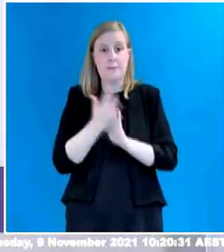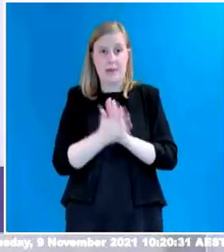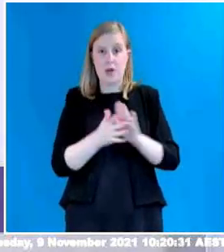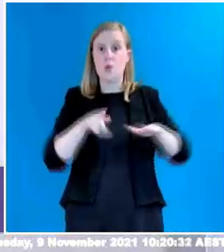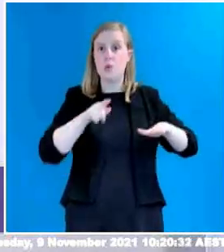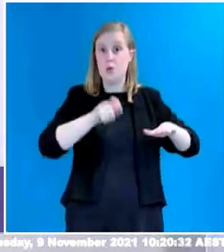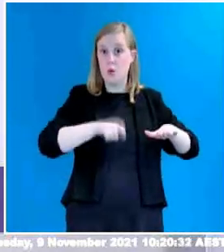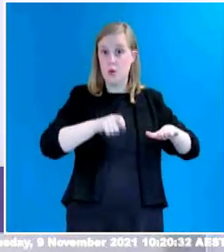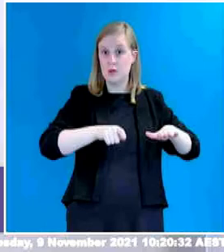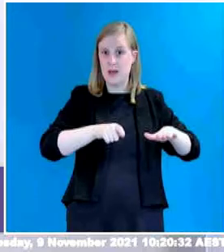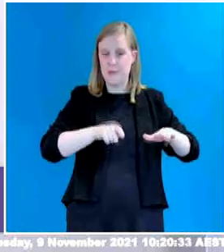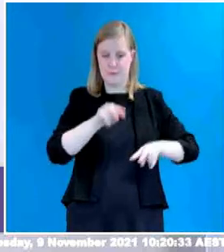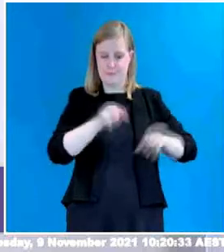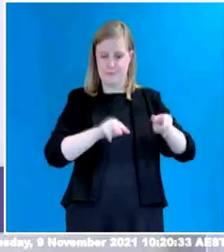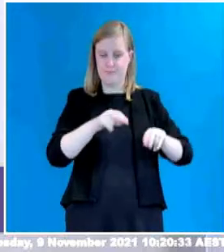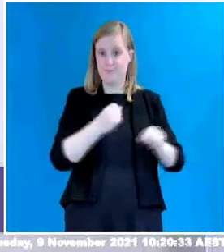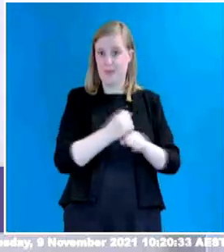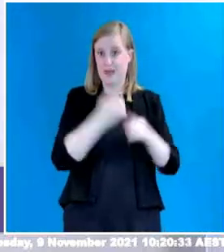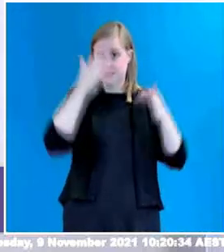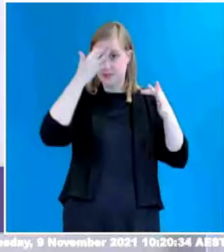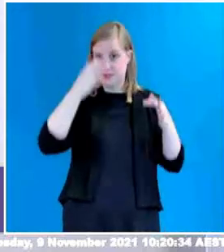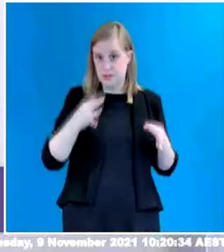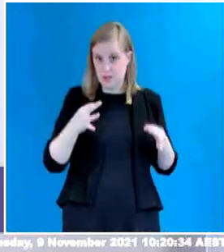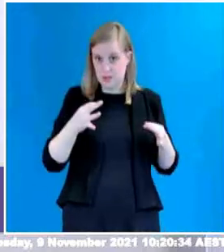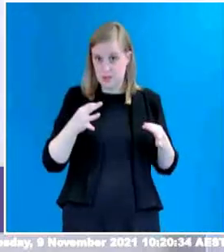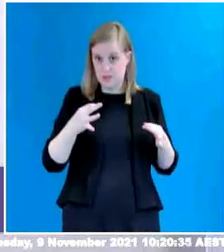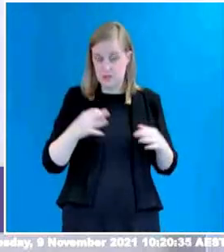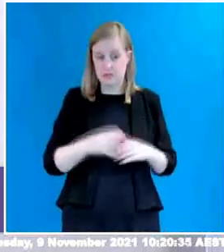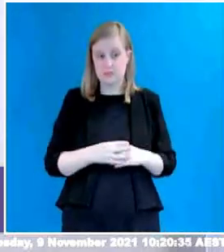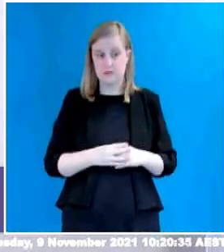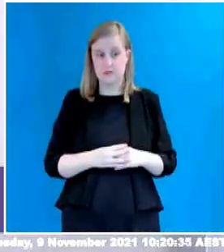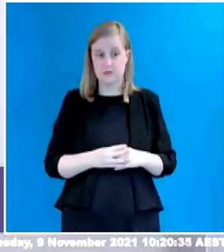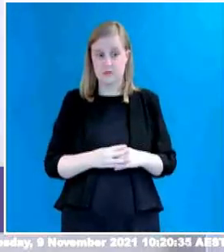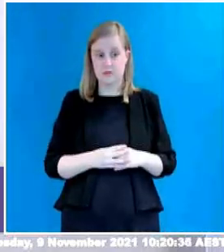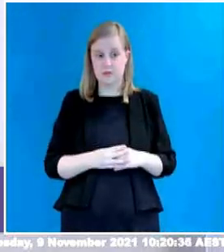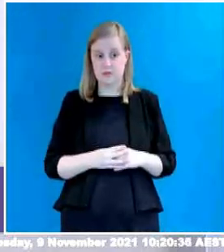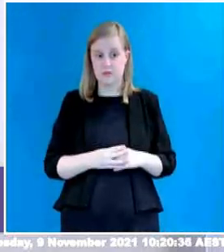It is right, isn't it, that the ACT has given that role to the ACT Supreme